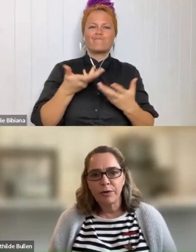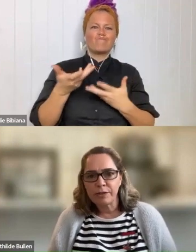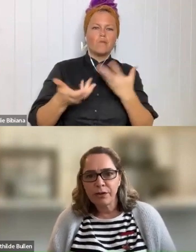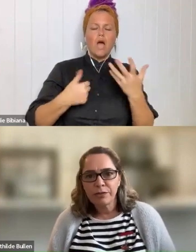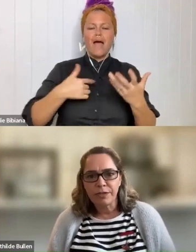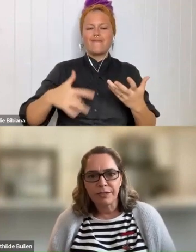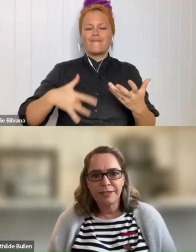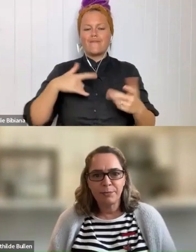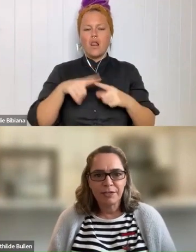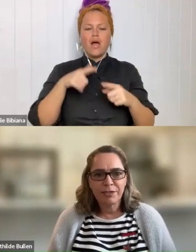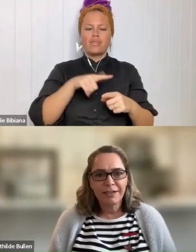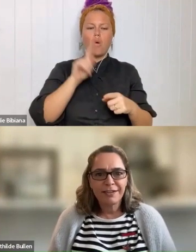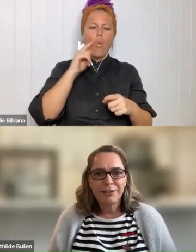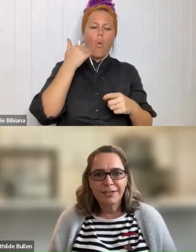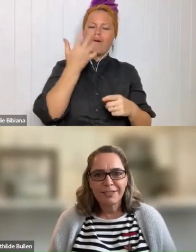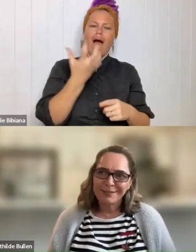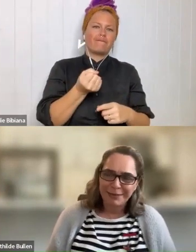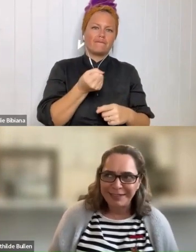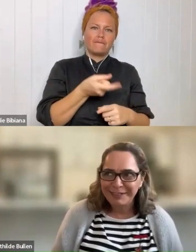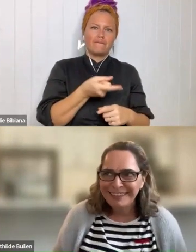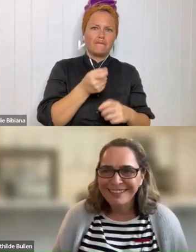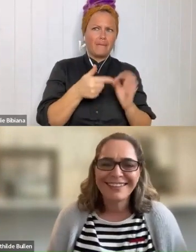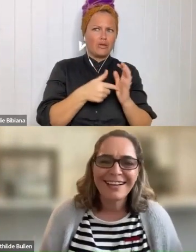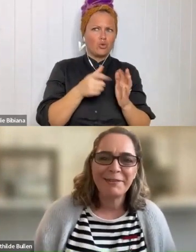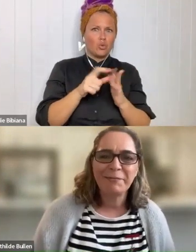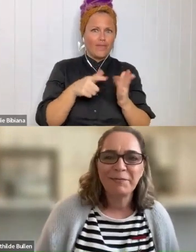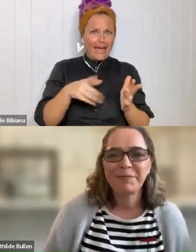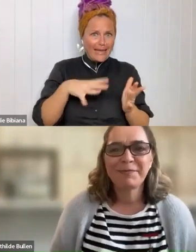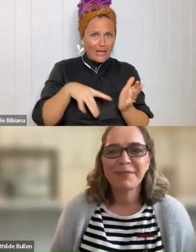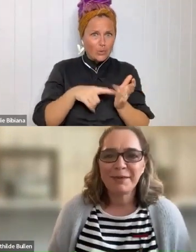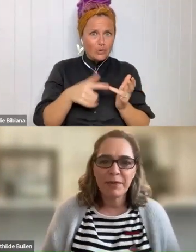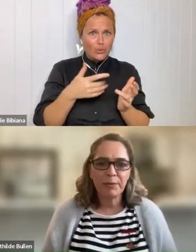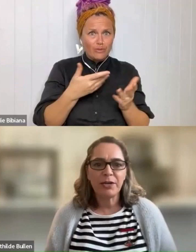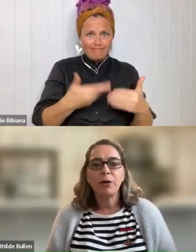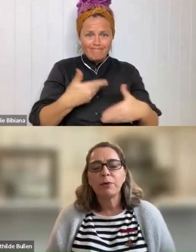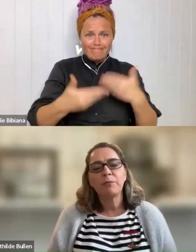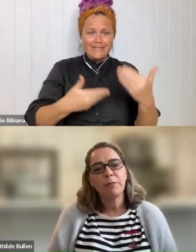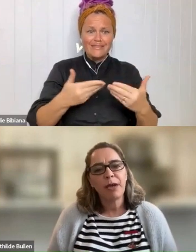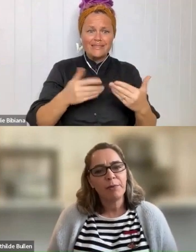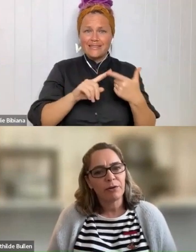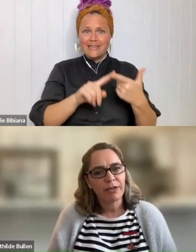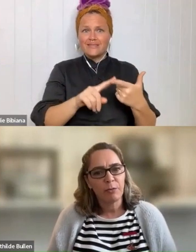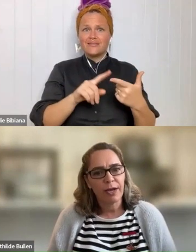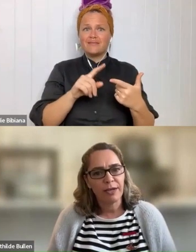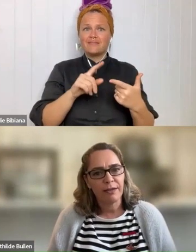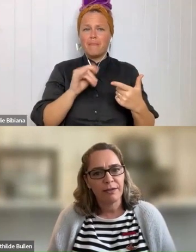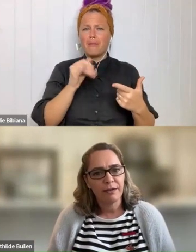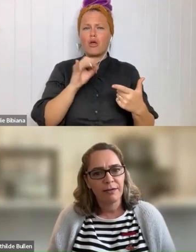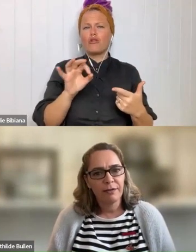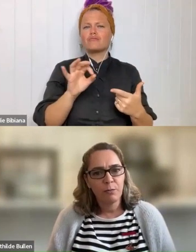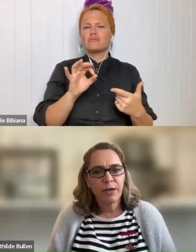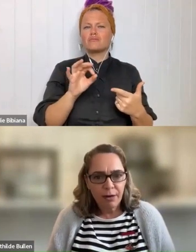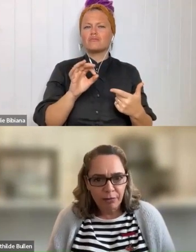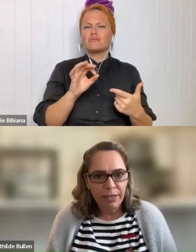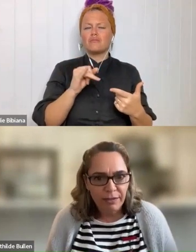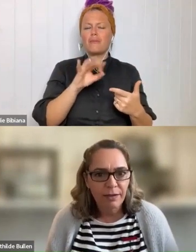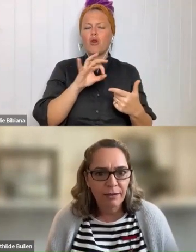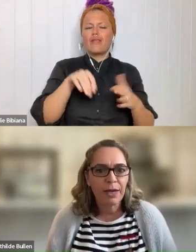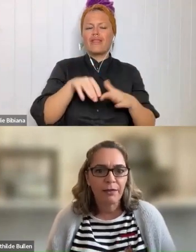always going to exist, but do they need to exist? Well, maybe not, but maybe not in the way that we currently think about